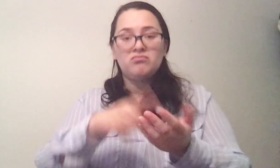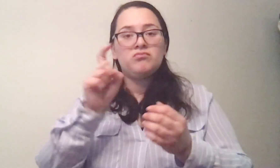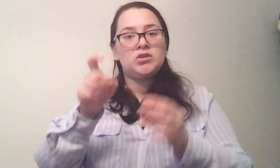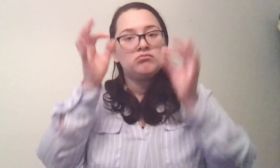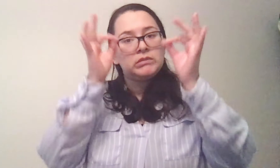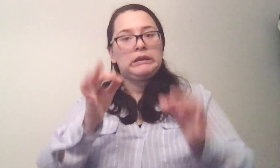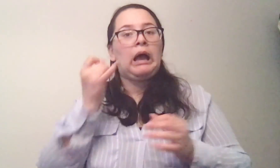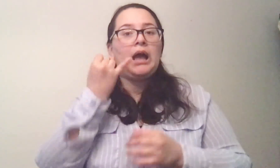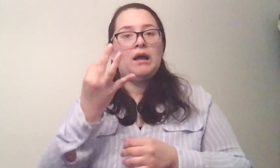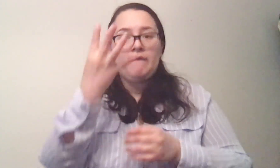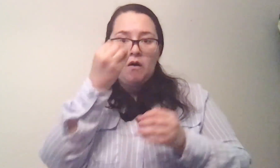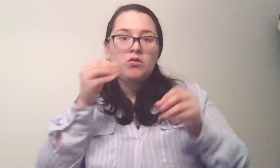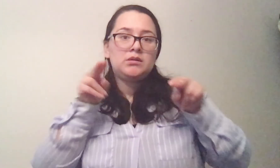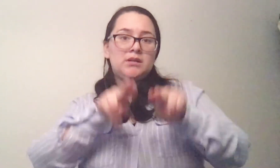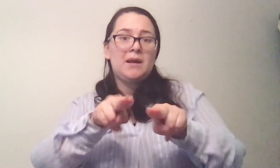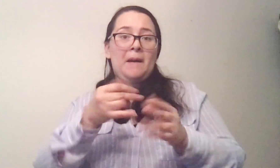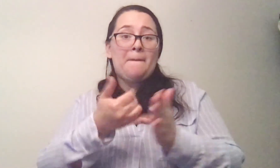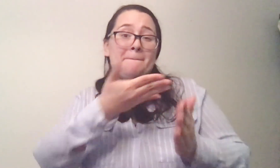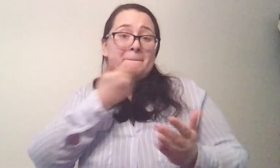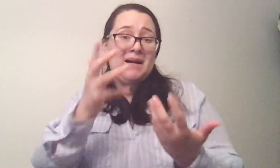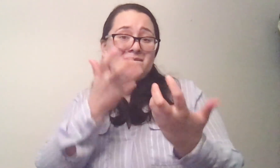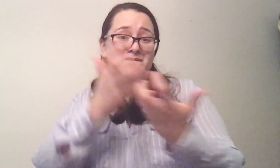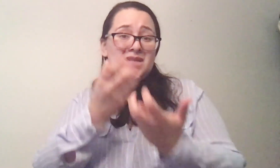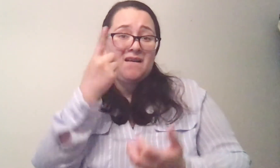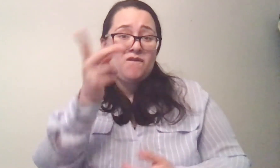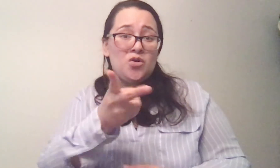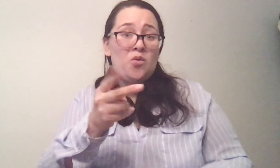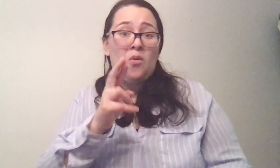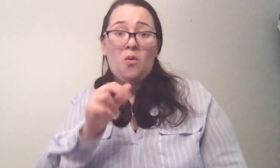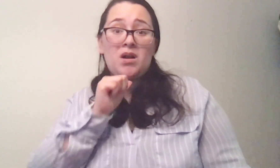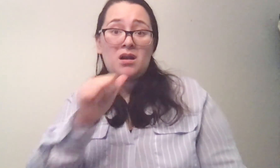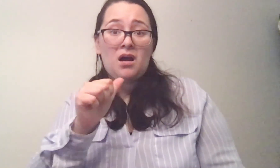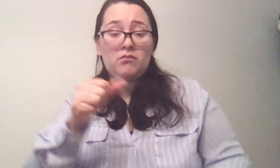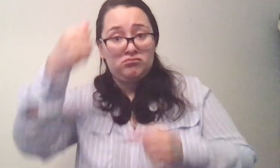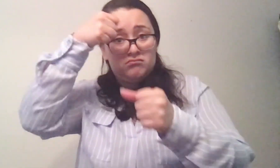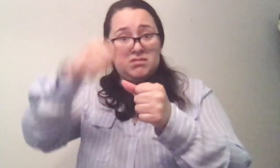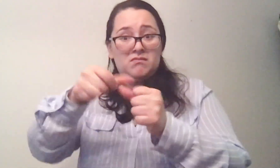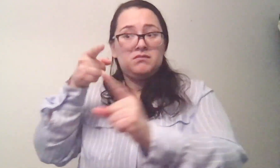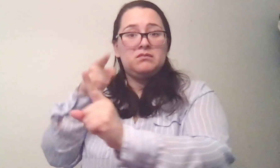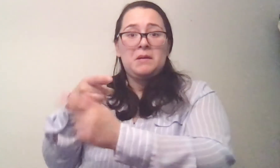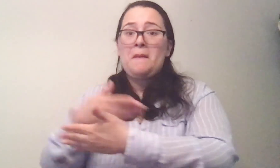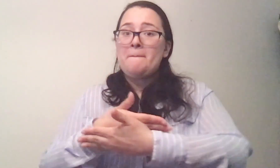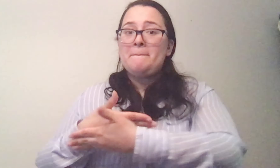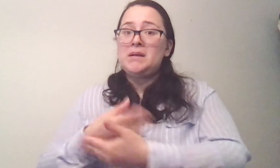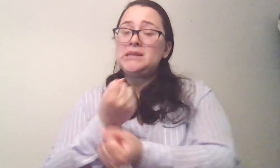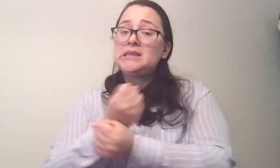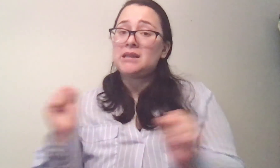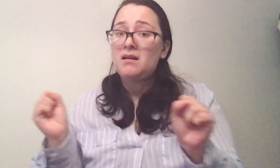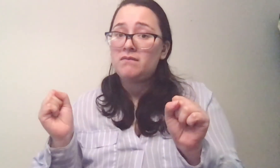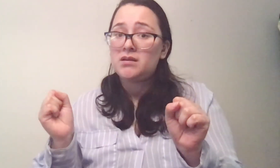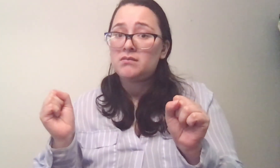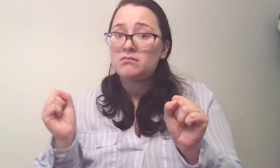you need to decide if co-sleeping is the best fit for you or not. Remember to keep baby safe.